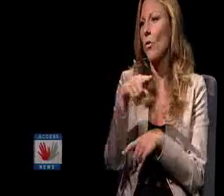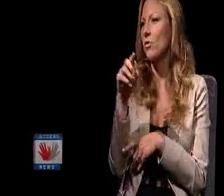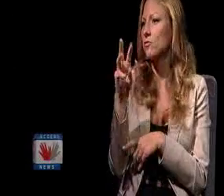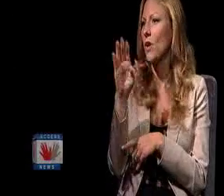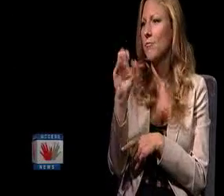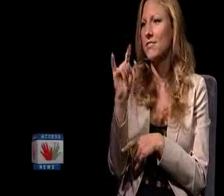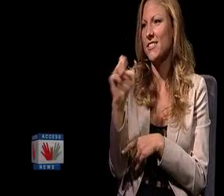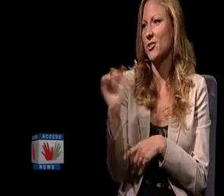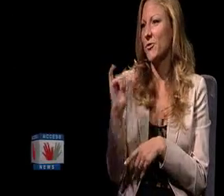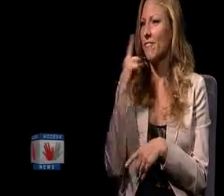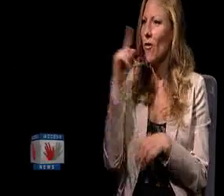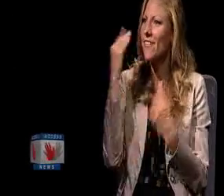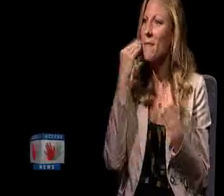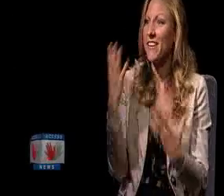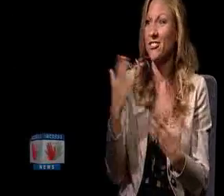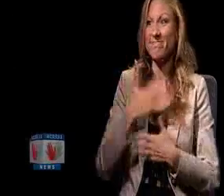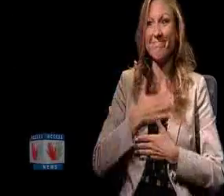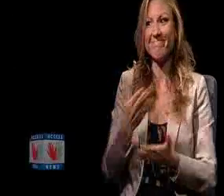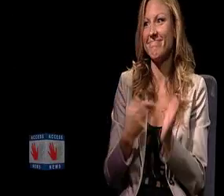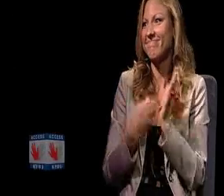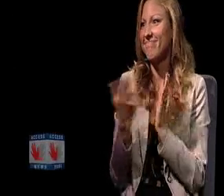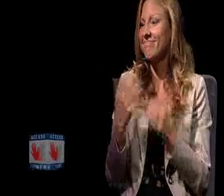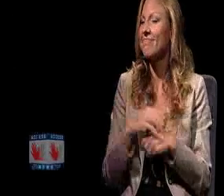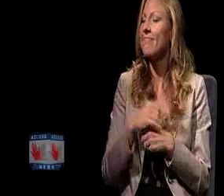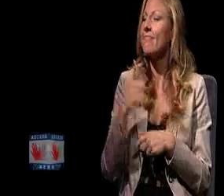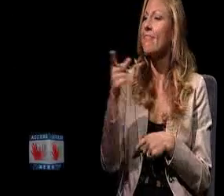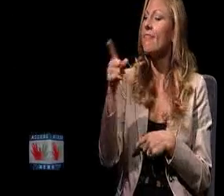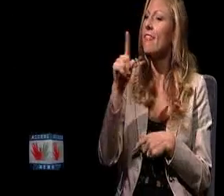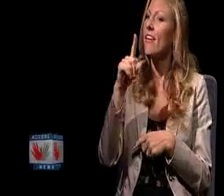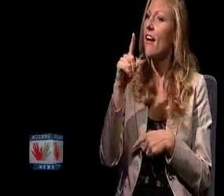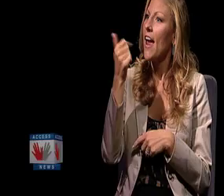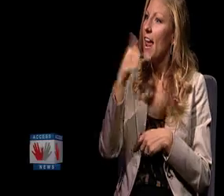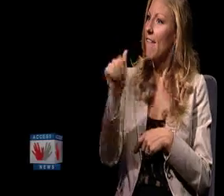I know that I rely a lot on those websites for information I'll admit,